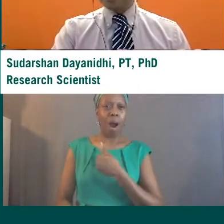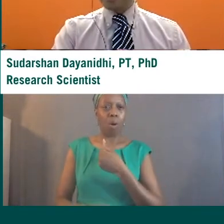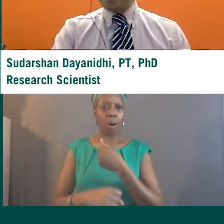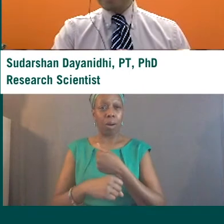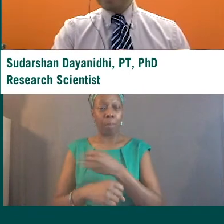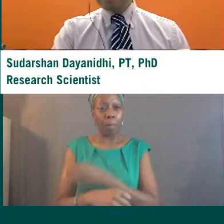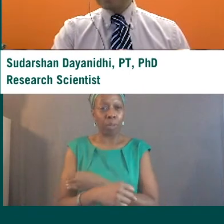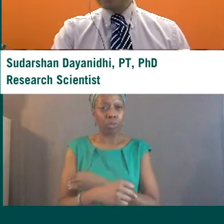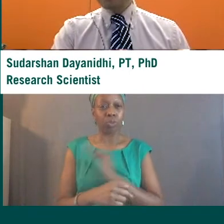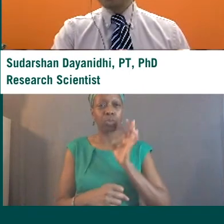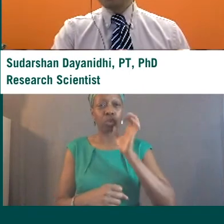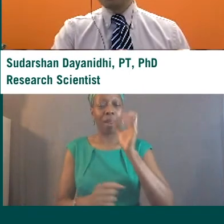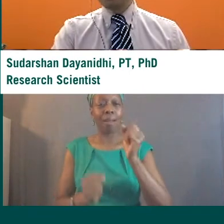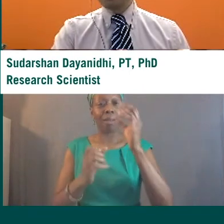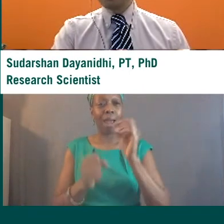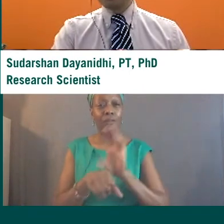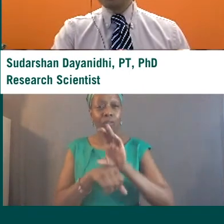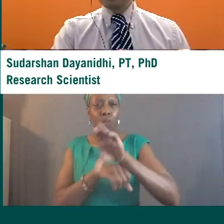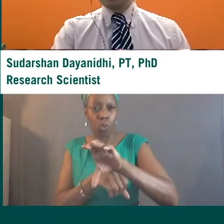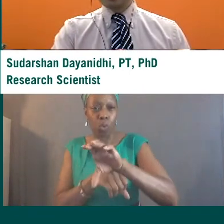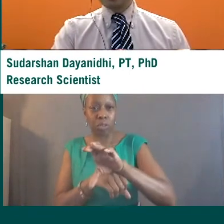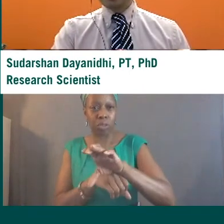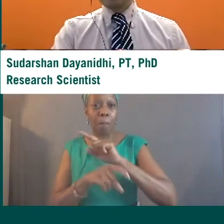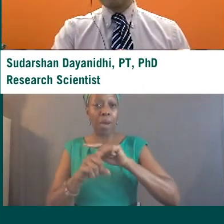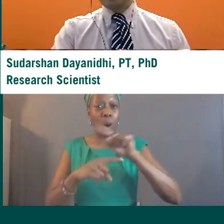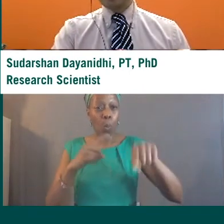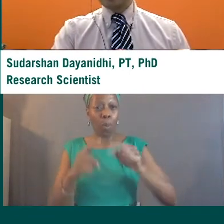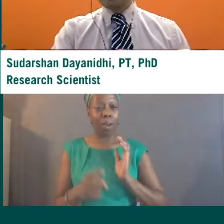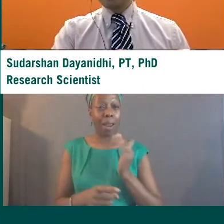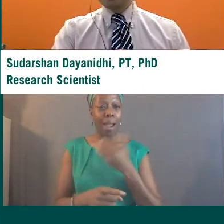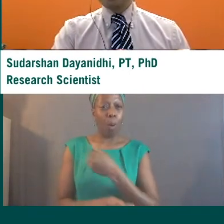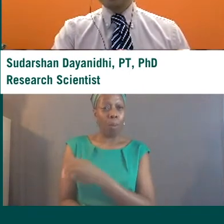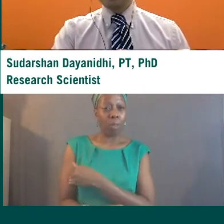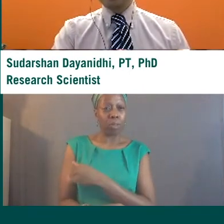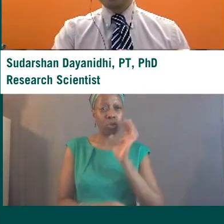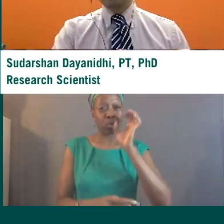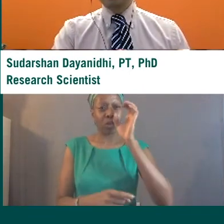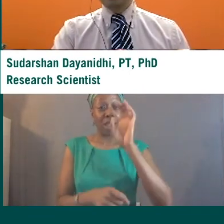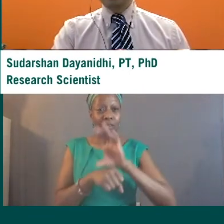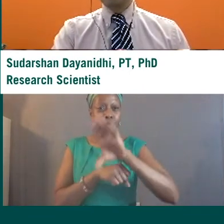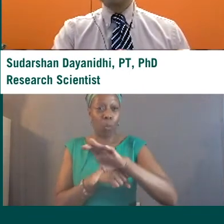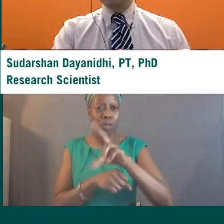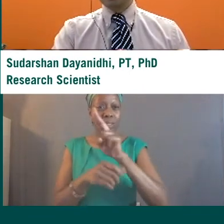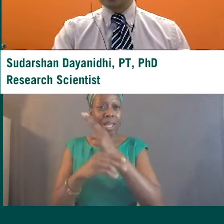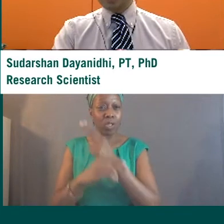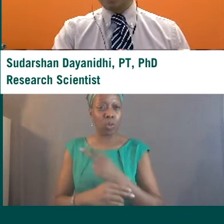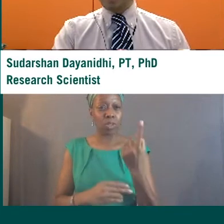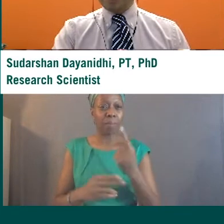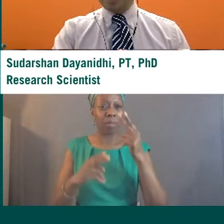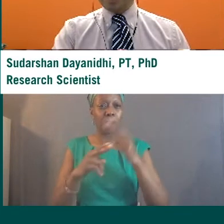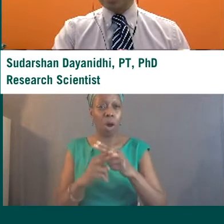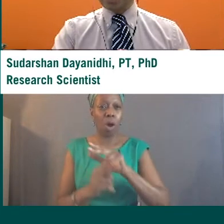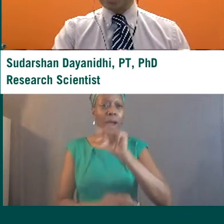And as you can imagine this is hard to do because we are not able to understand what's happening within these cells,